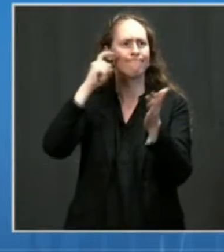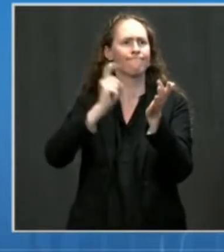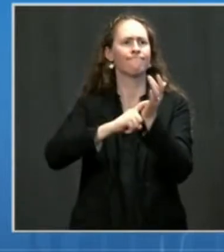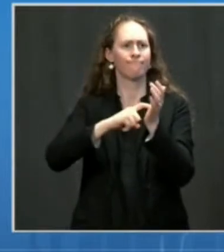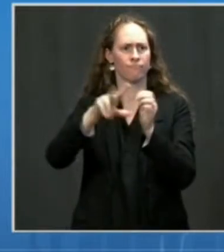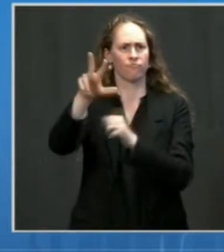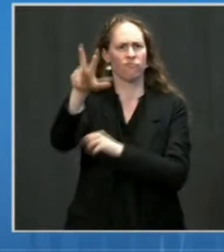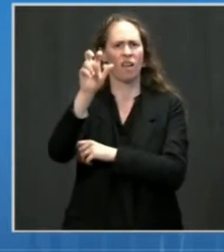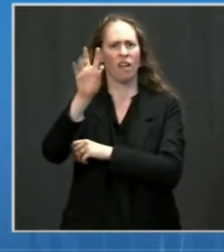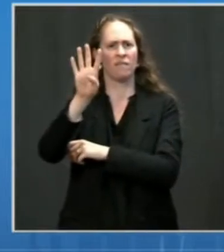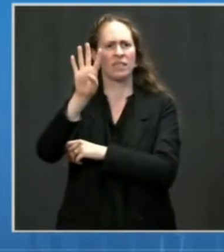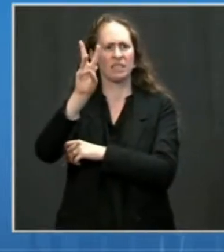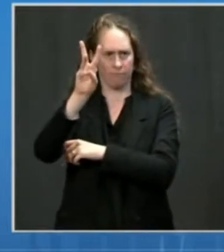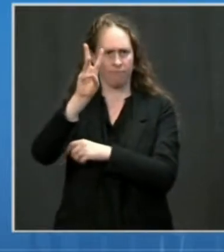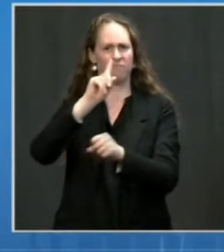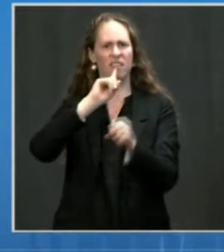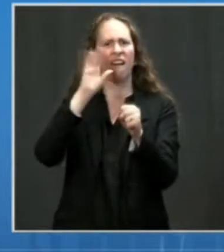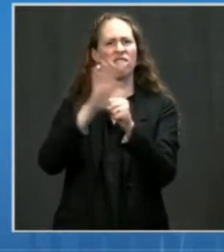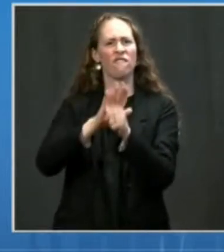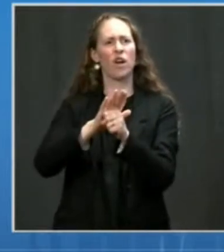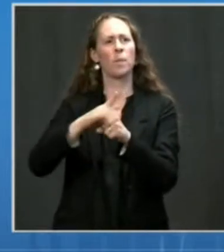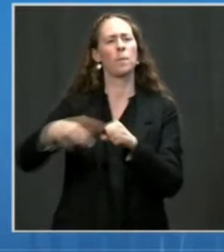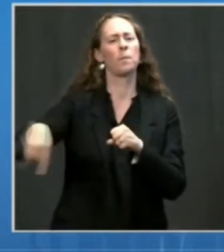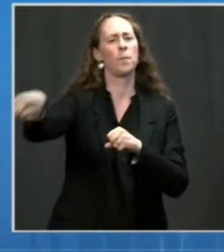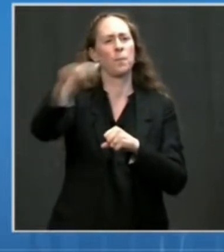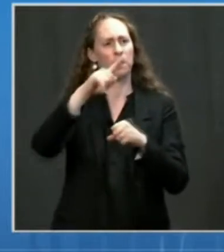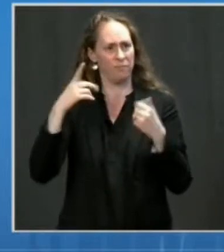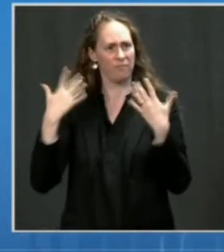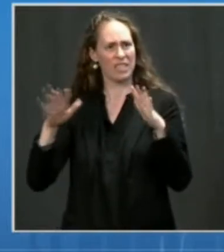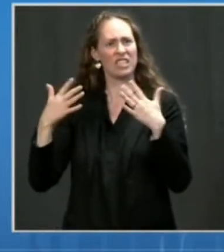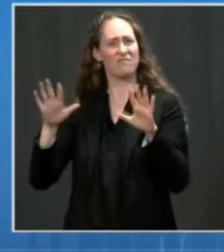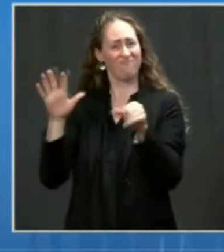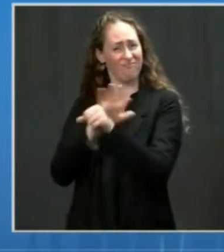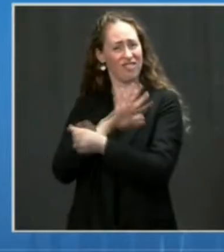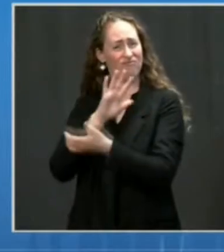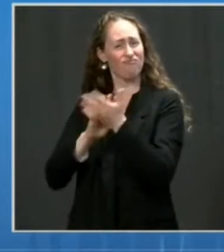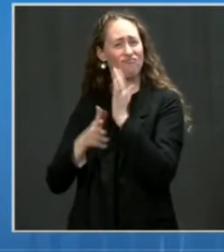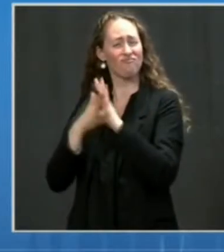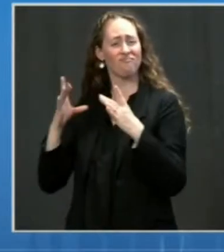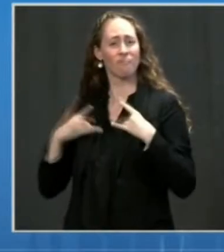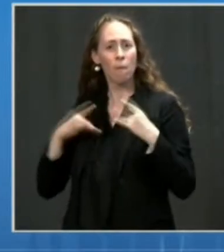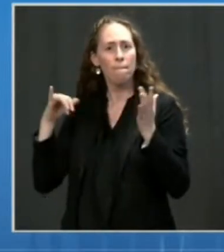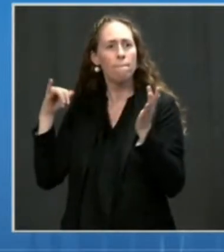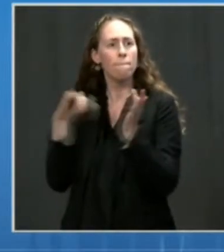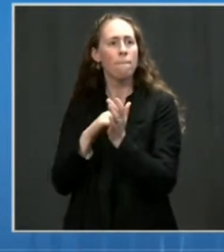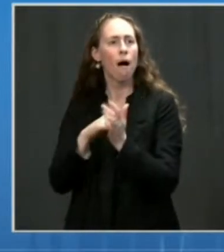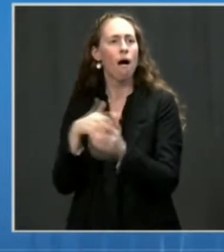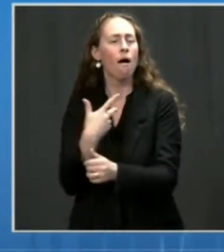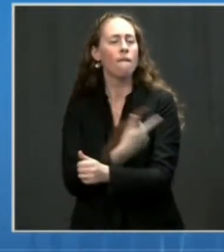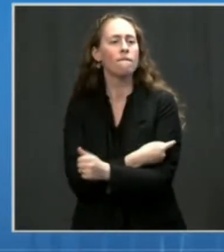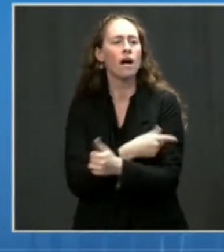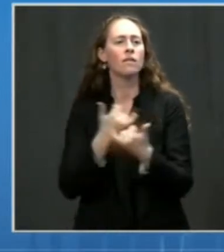LAST WEEK, WE PUBLISHED DATA ON AND OUTBREAK IN MASSACHUSETTS,